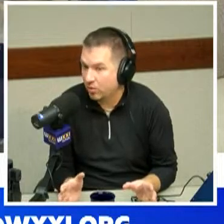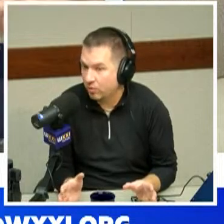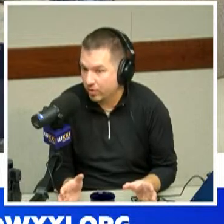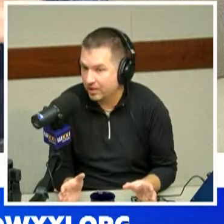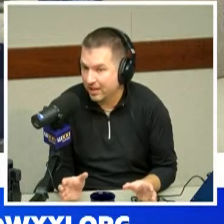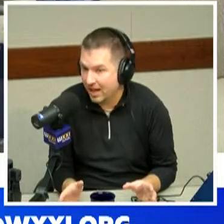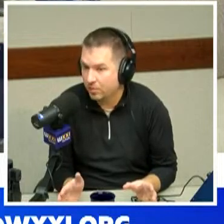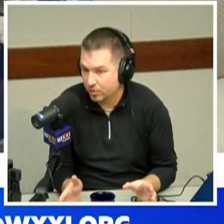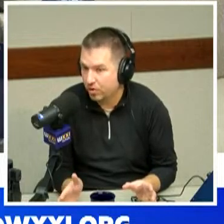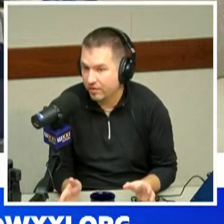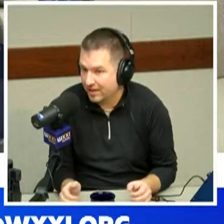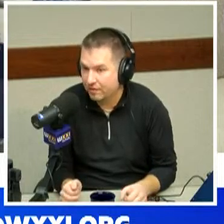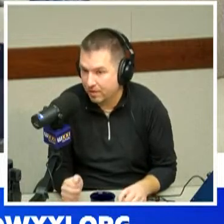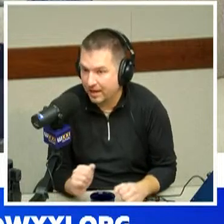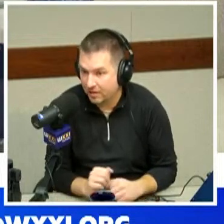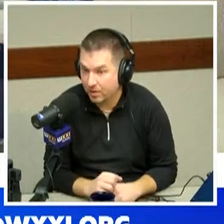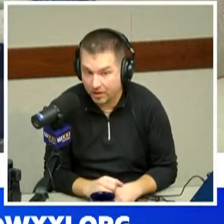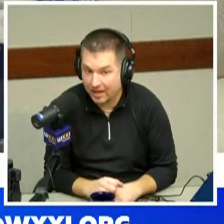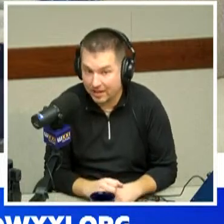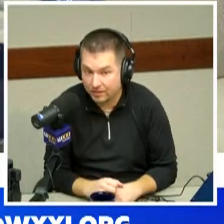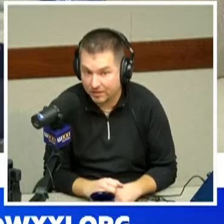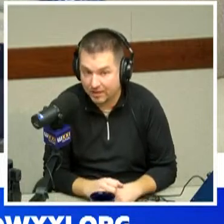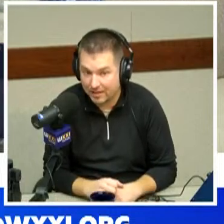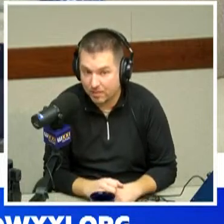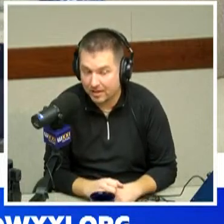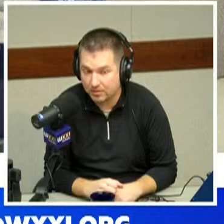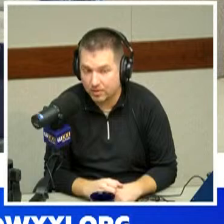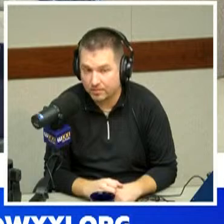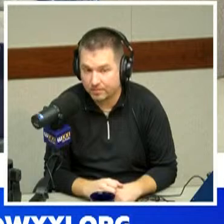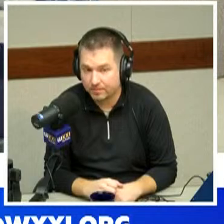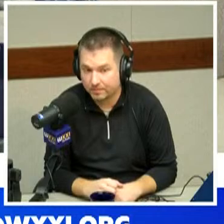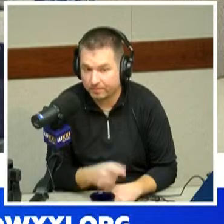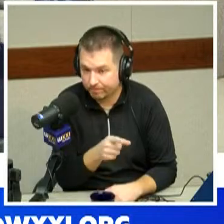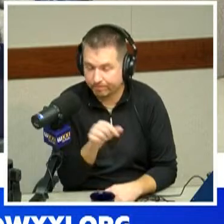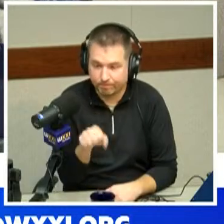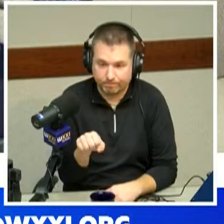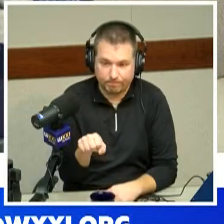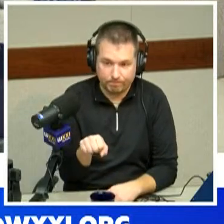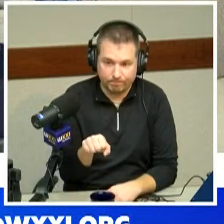would really help serve the de blind Community I definitely think that's possible yeah one thing I